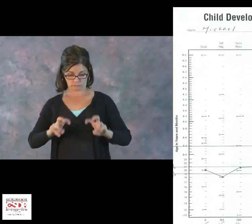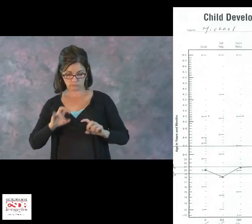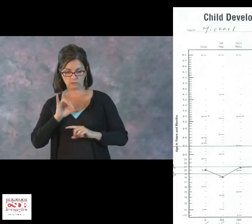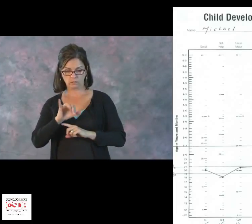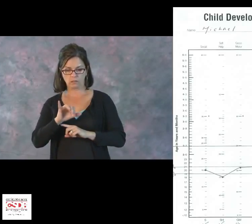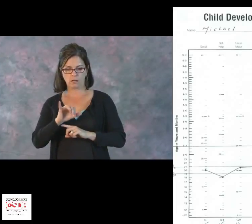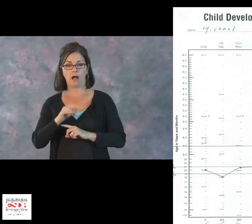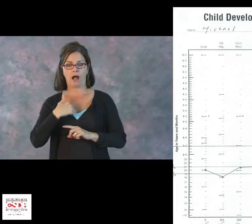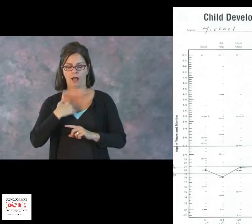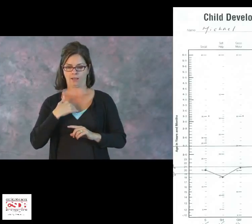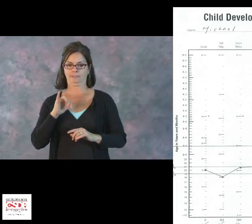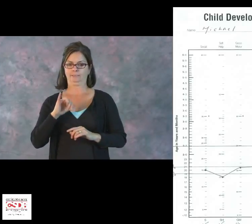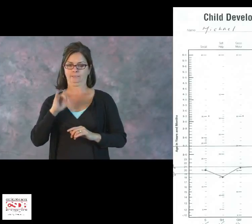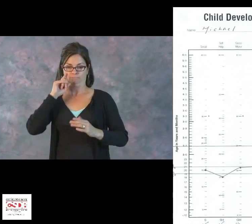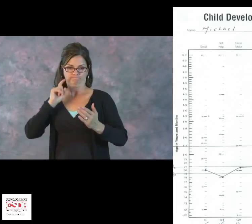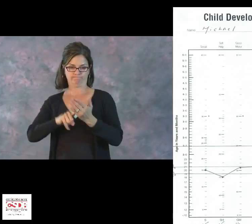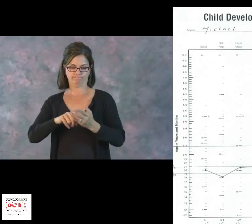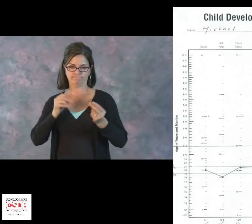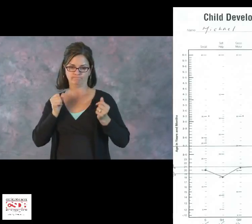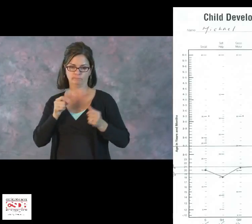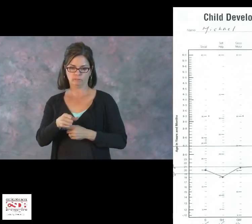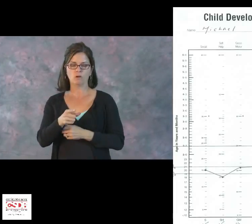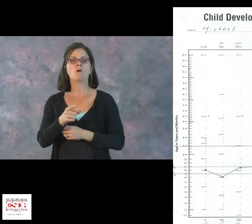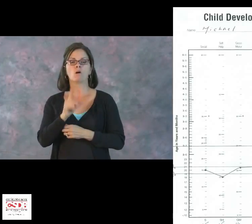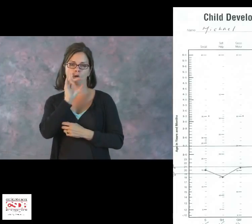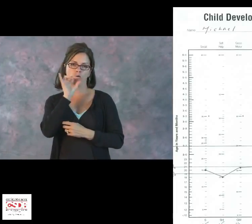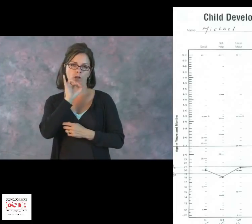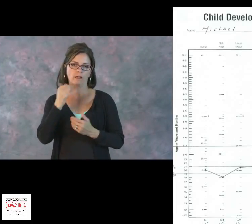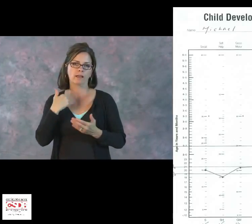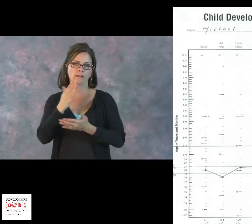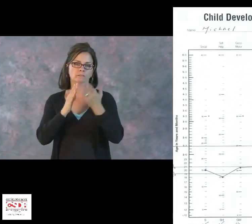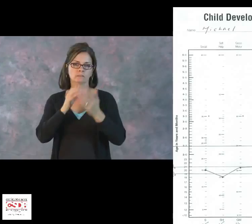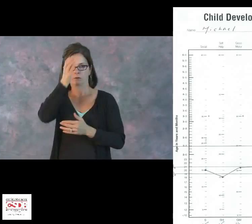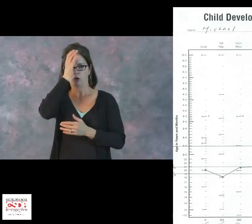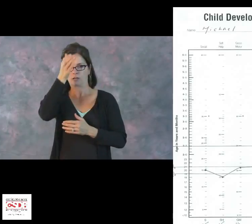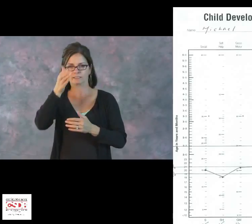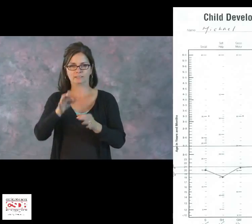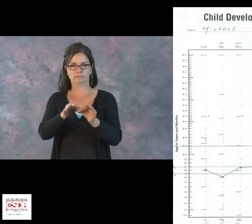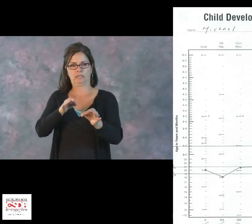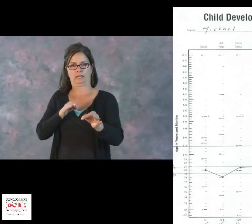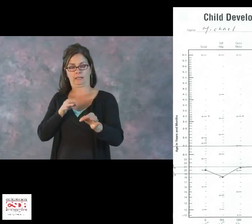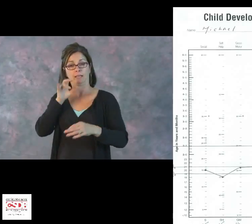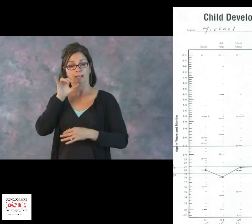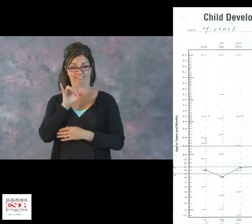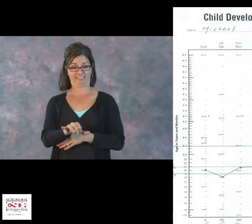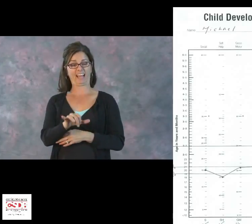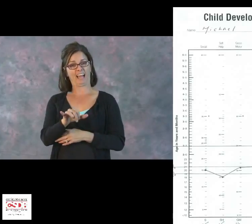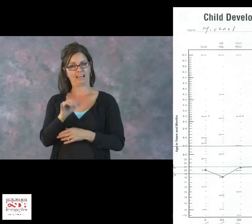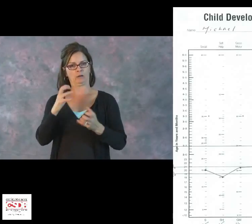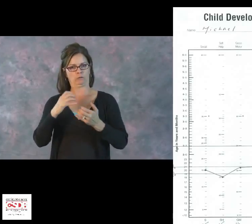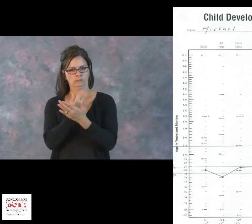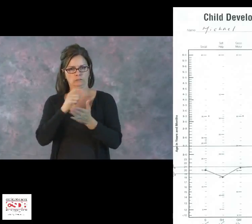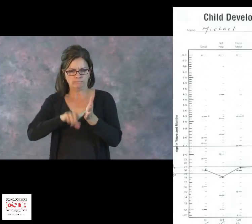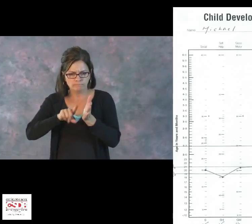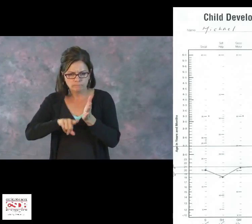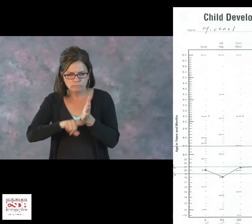that perhaps Michael is experiencing some cognitive delay, and that would definitely be something, that I would want to look into further.